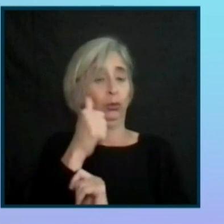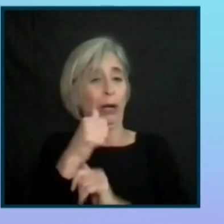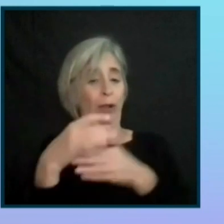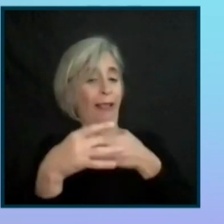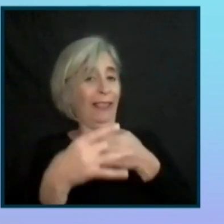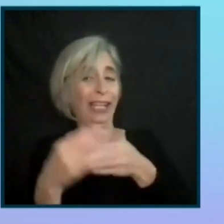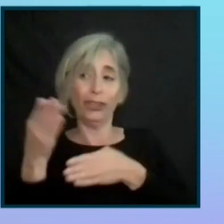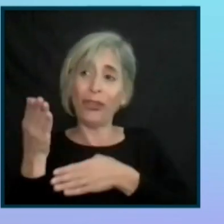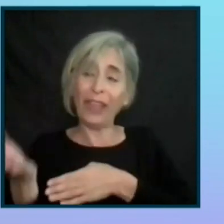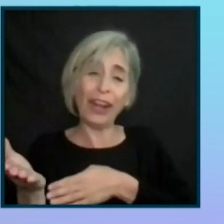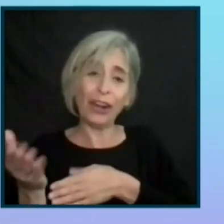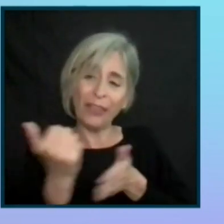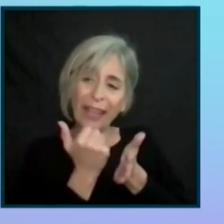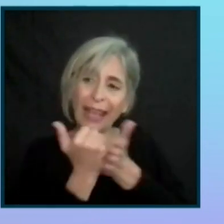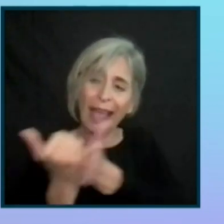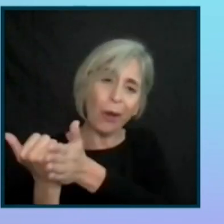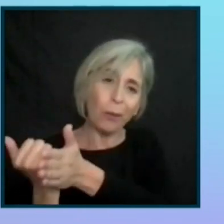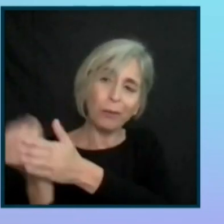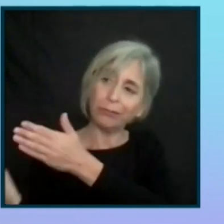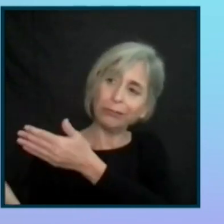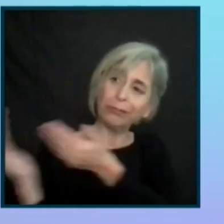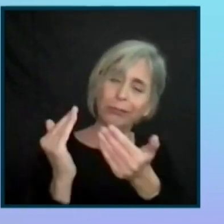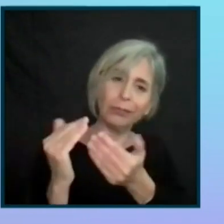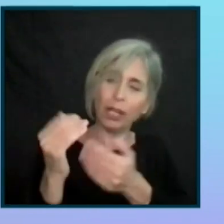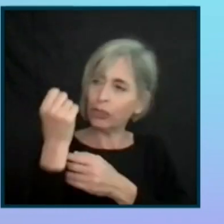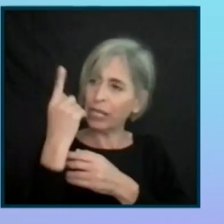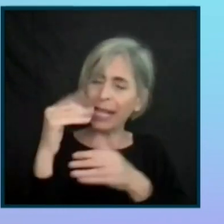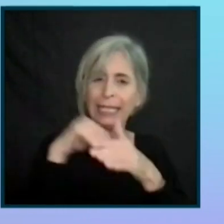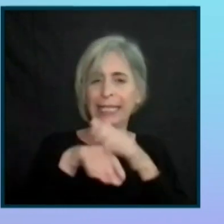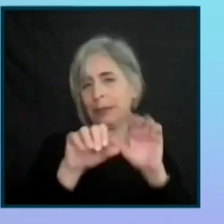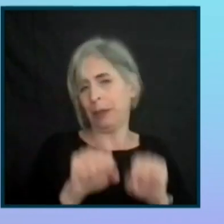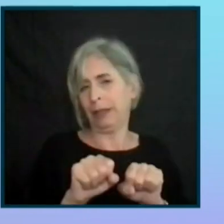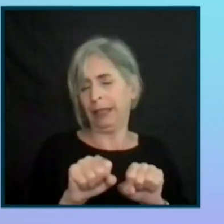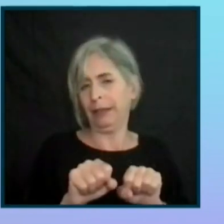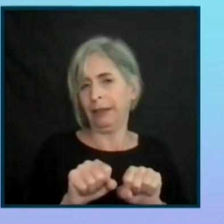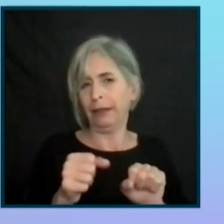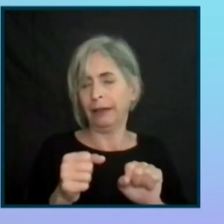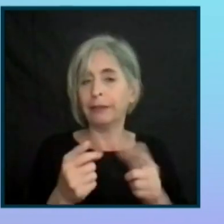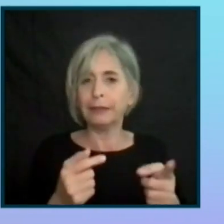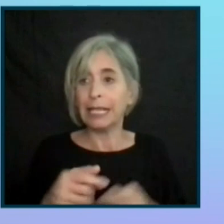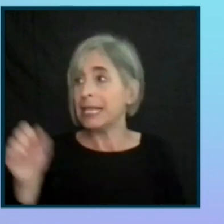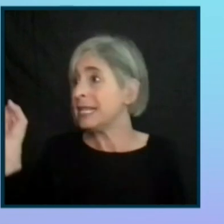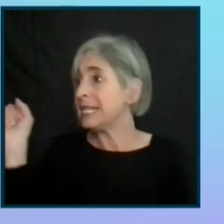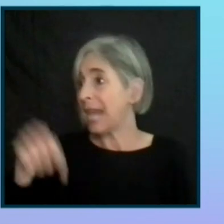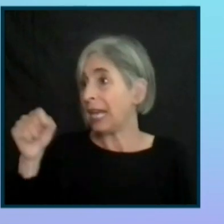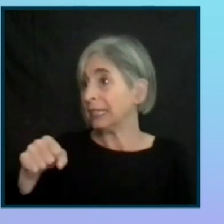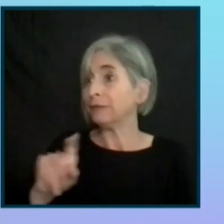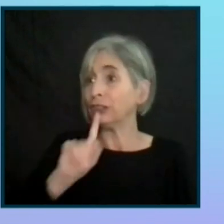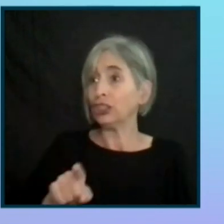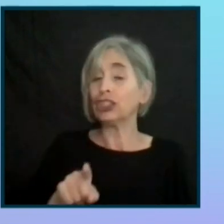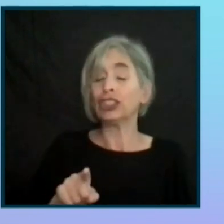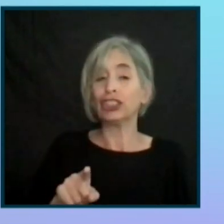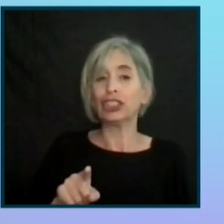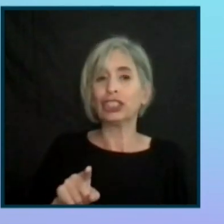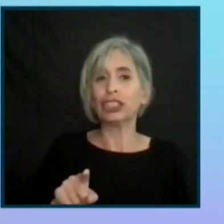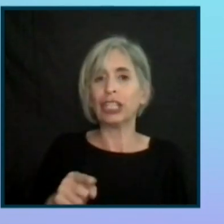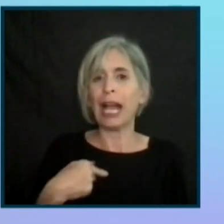that they can help understand accessibility, so ideas from you? Yes, absolutely. If you I'm gonna do a shout out to my buddy,